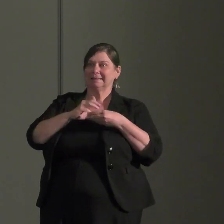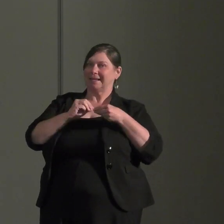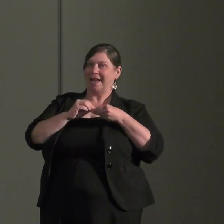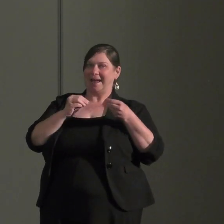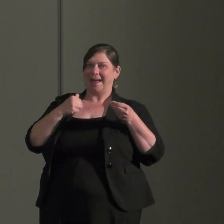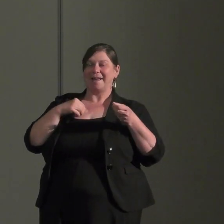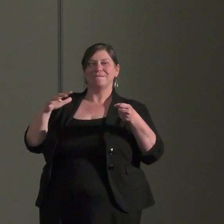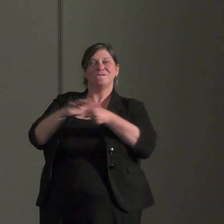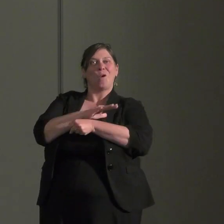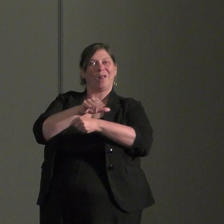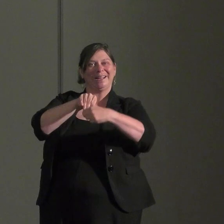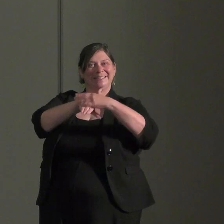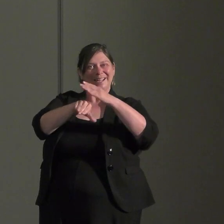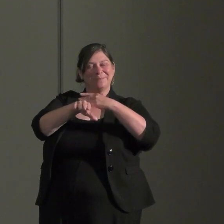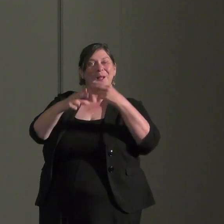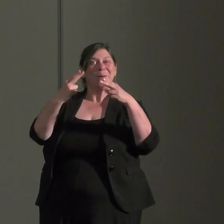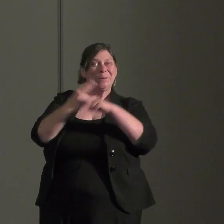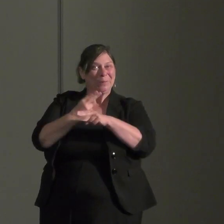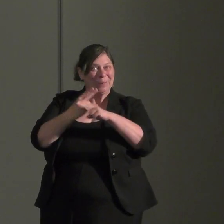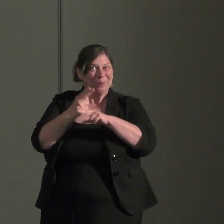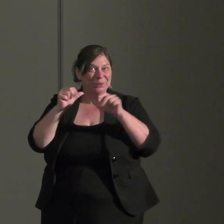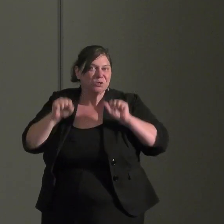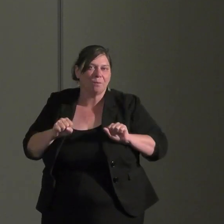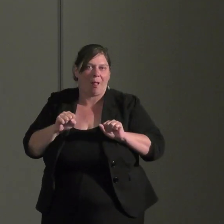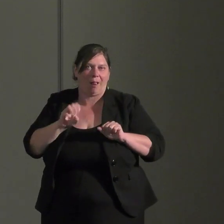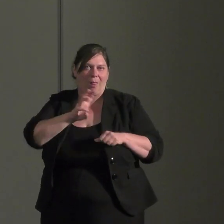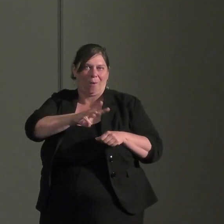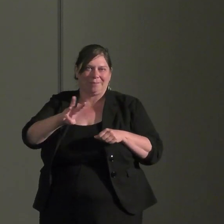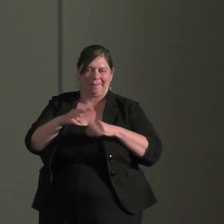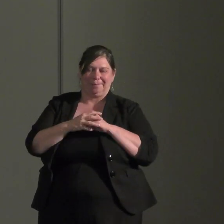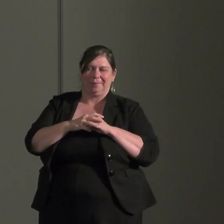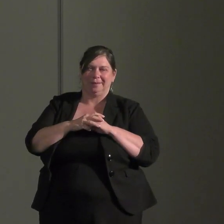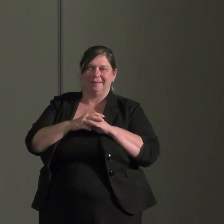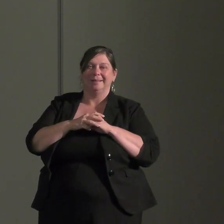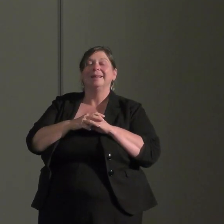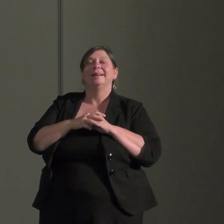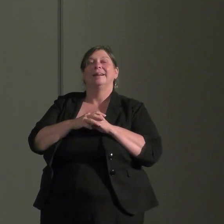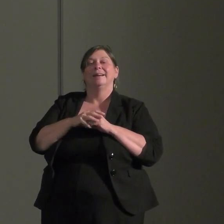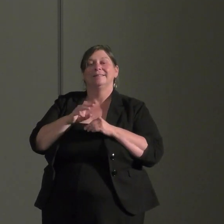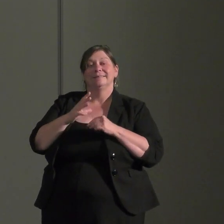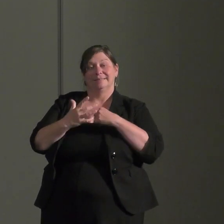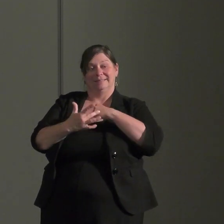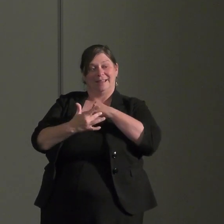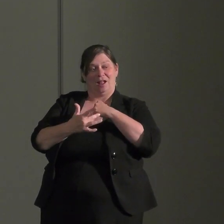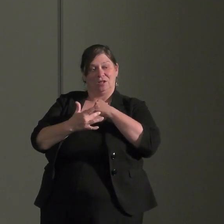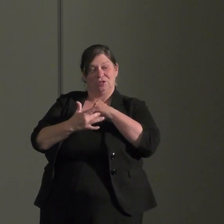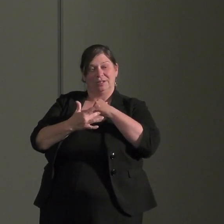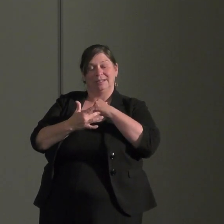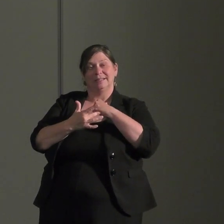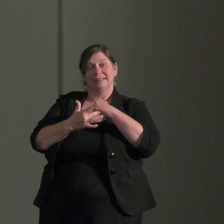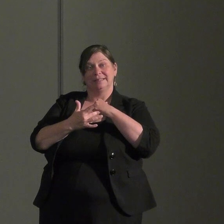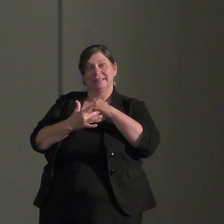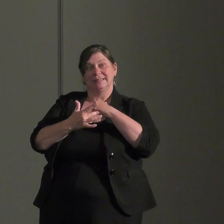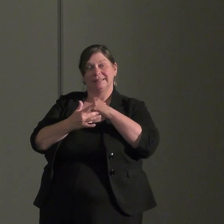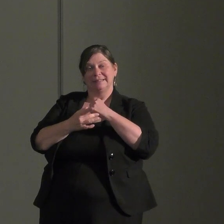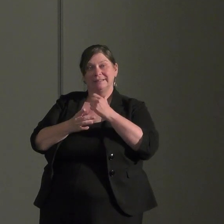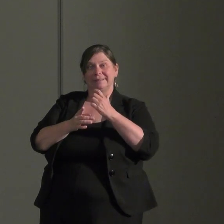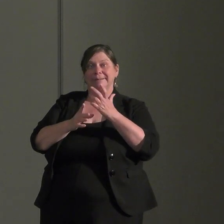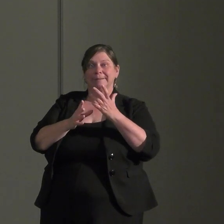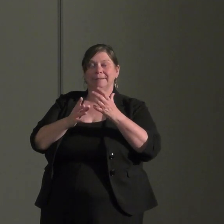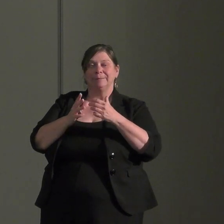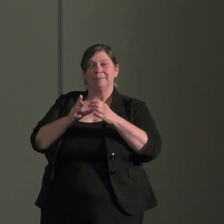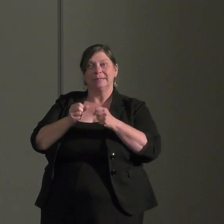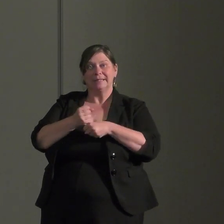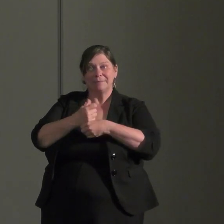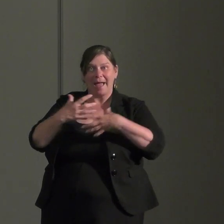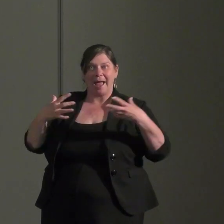a fully accessible usable website that you know as technology expands and becomes more complex,